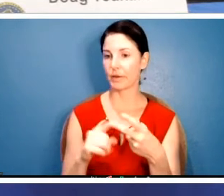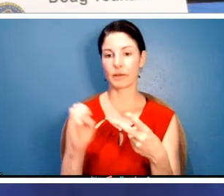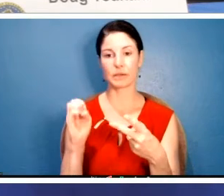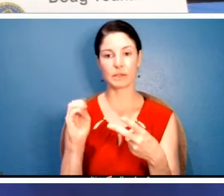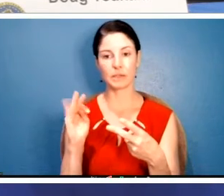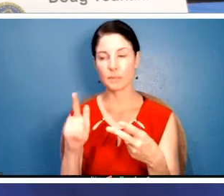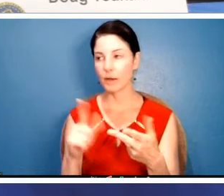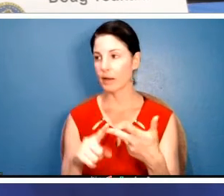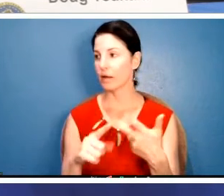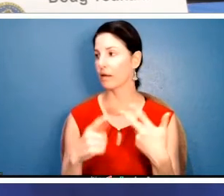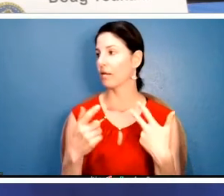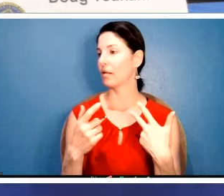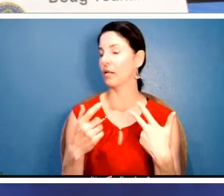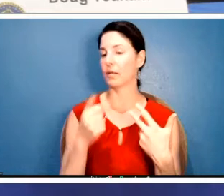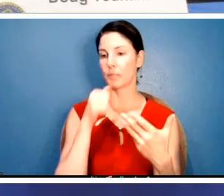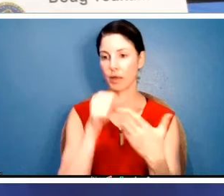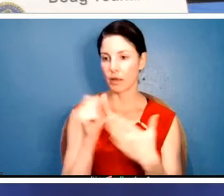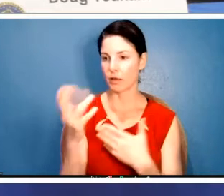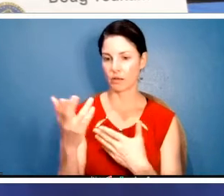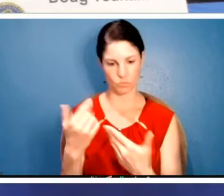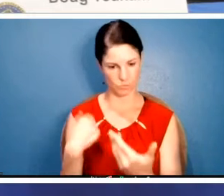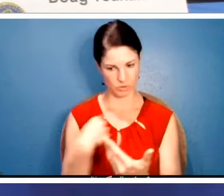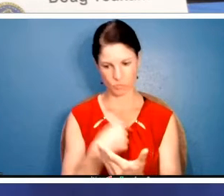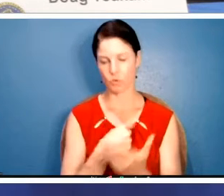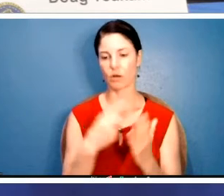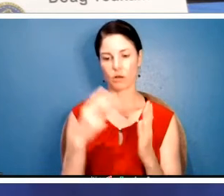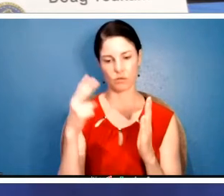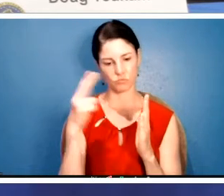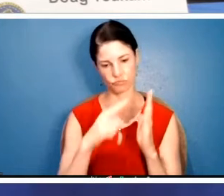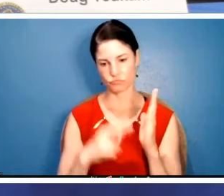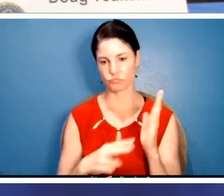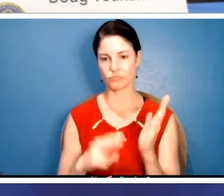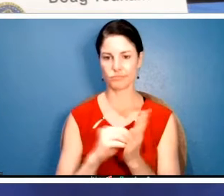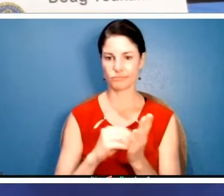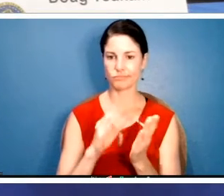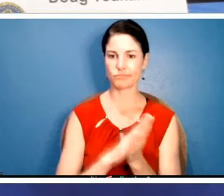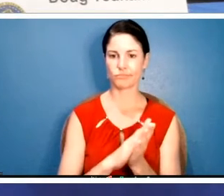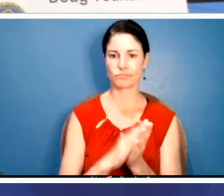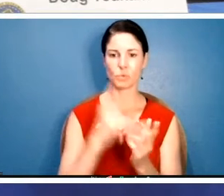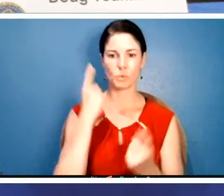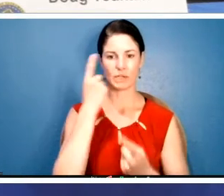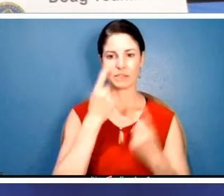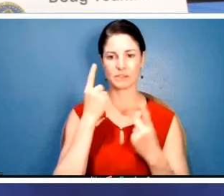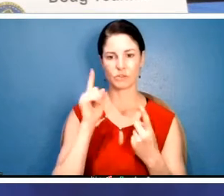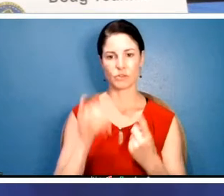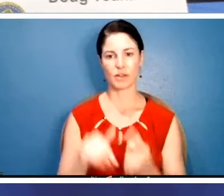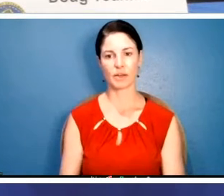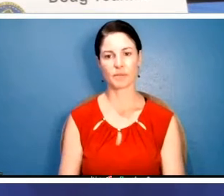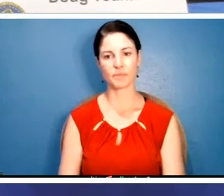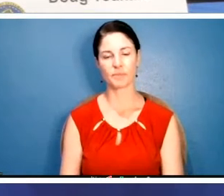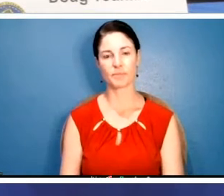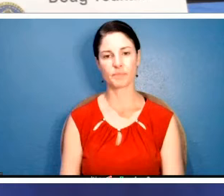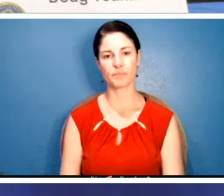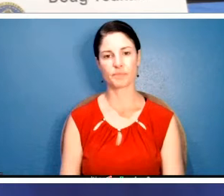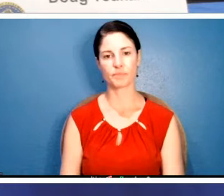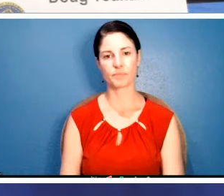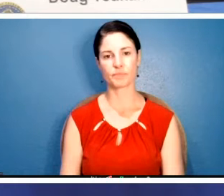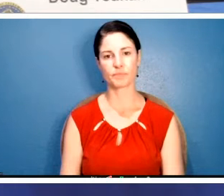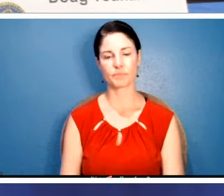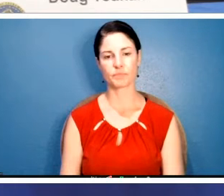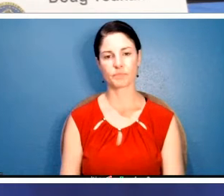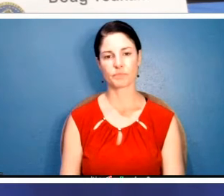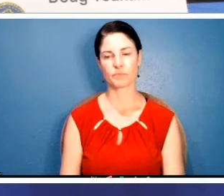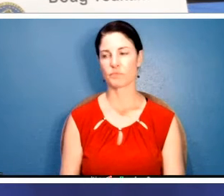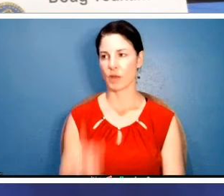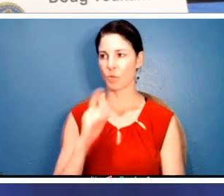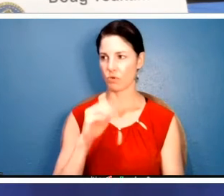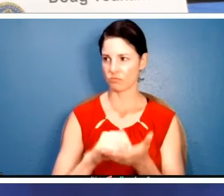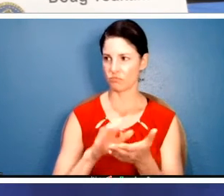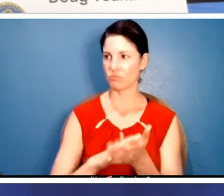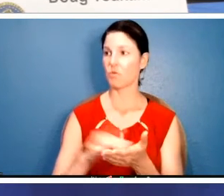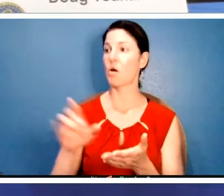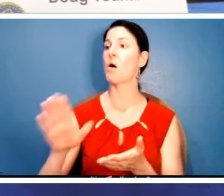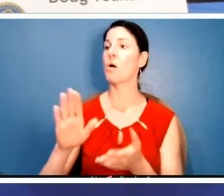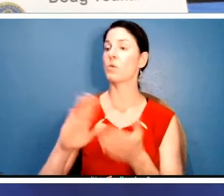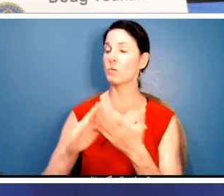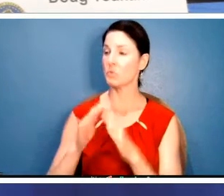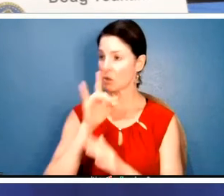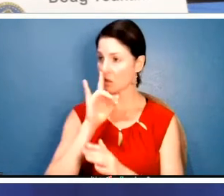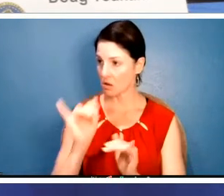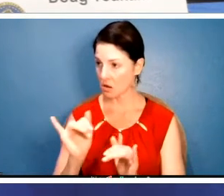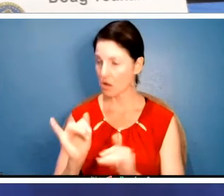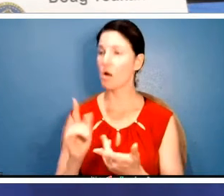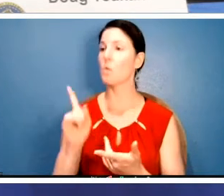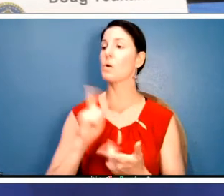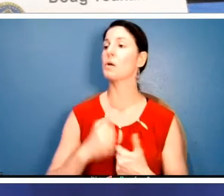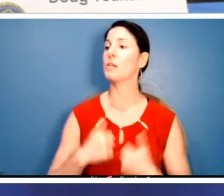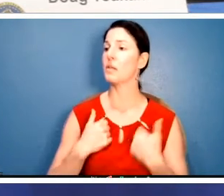The Suffolk county redistricting webpage I will consider that, as a statement of where that community of interest lies and what whether or not we can keep it together in it.